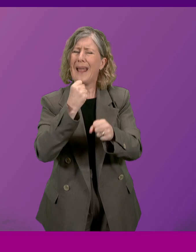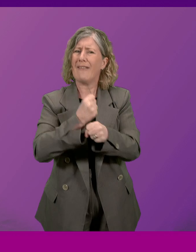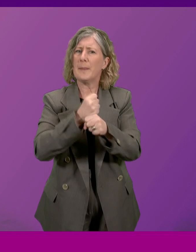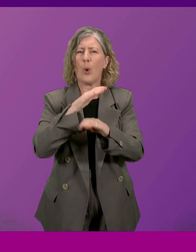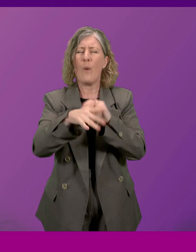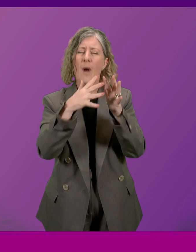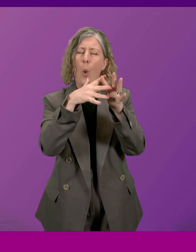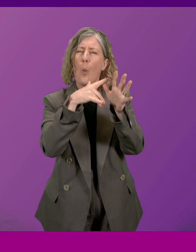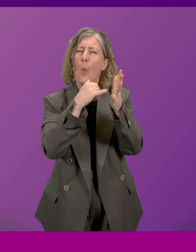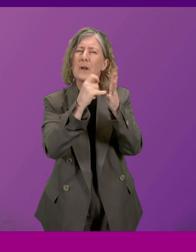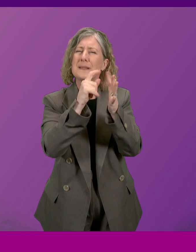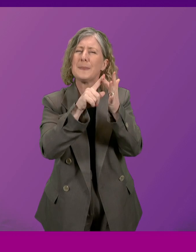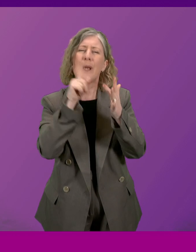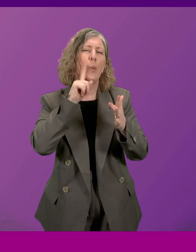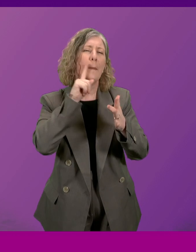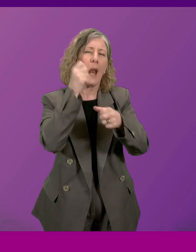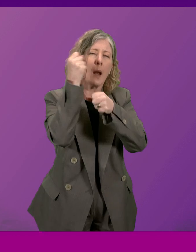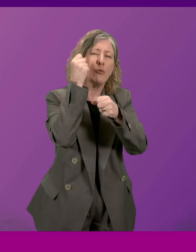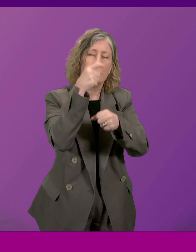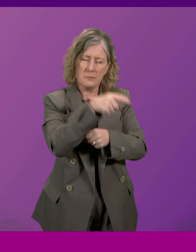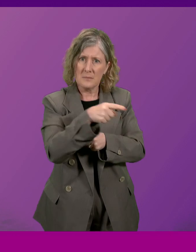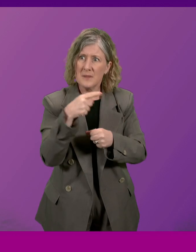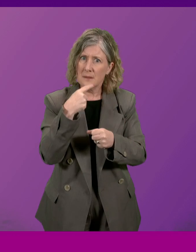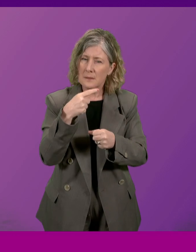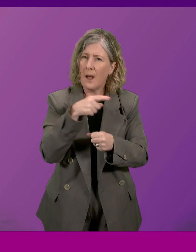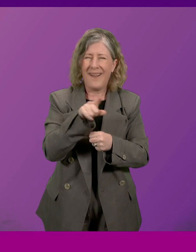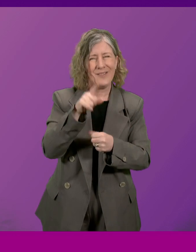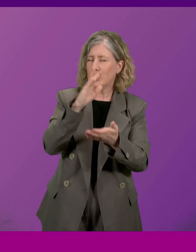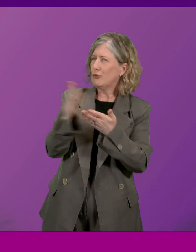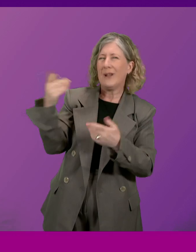that question of trust applies to him, too. The Scottish Government